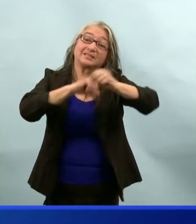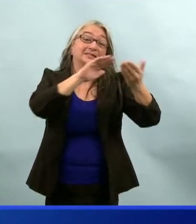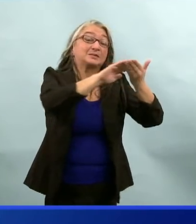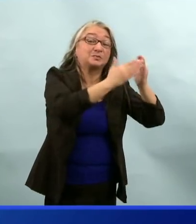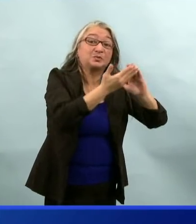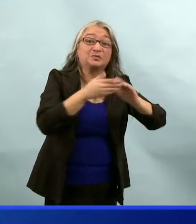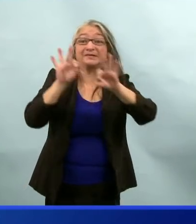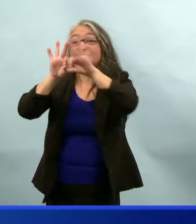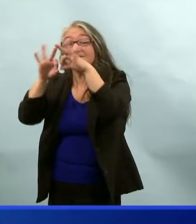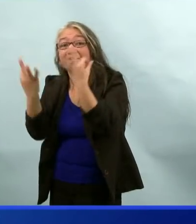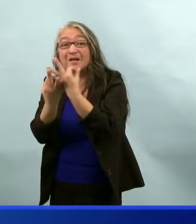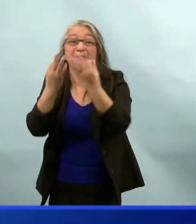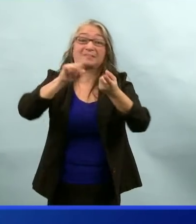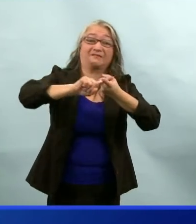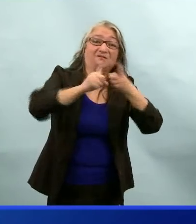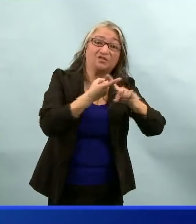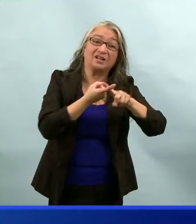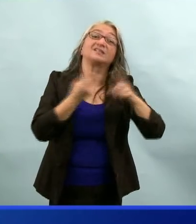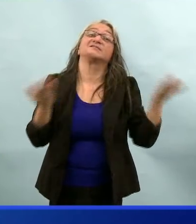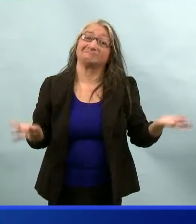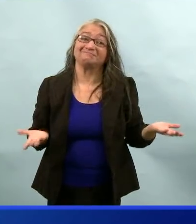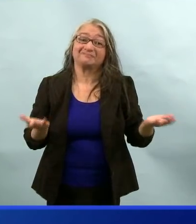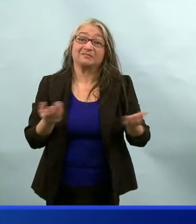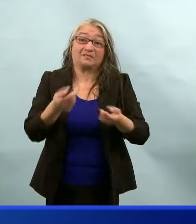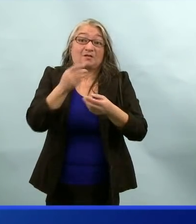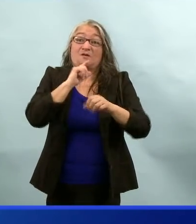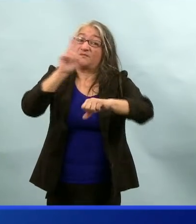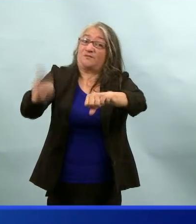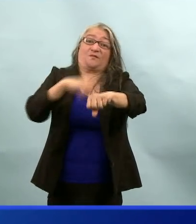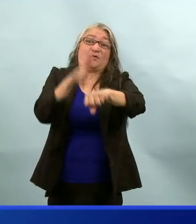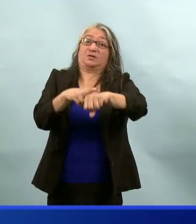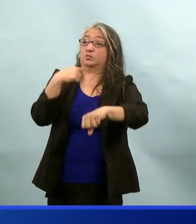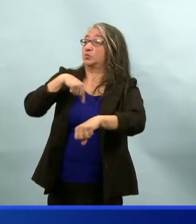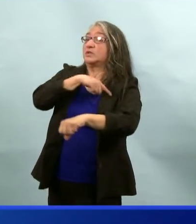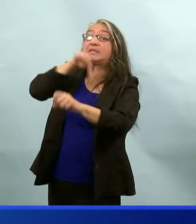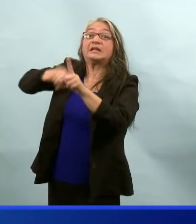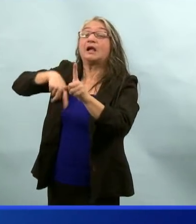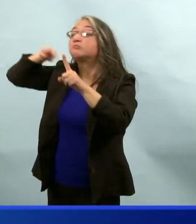enforce every single household i think everyone does recognize that uh but we do understand